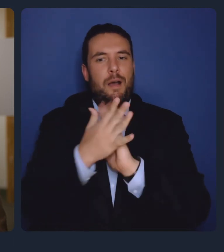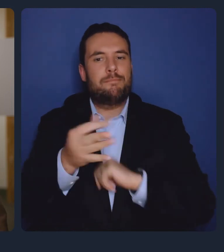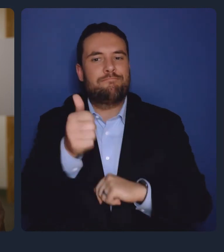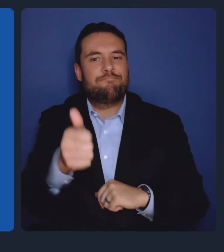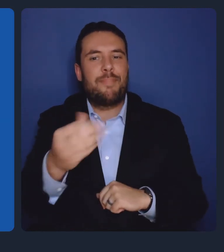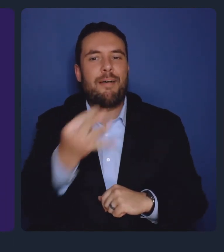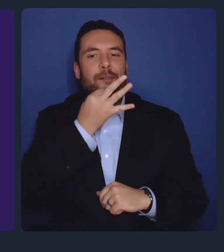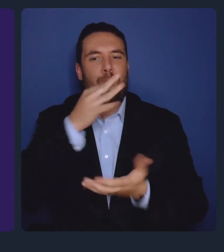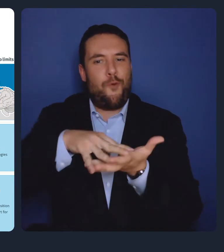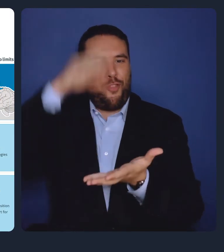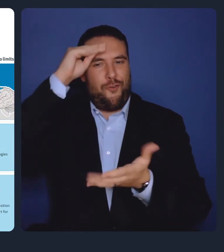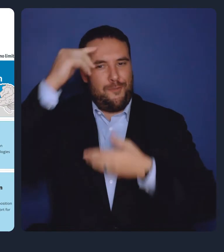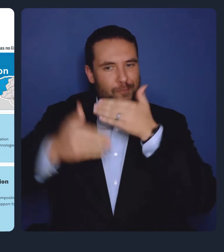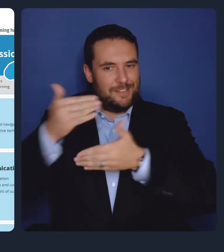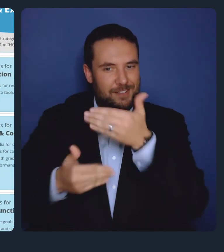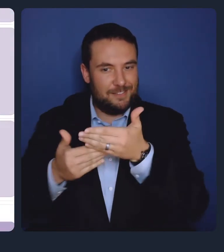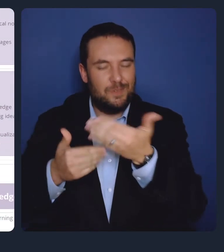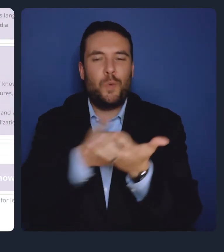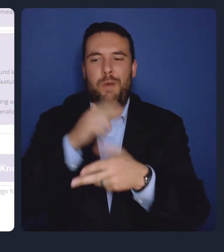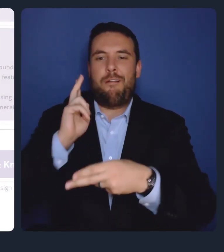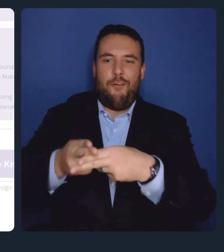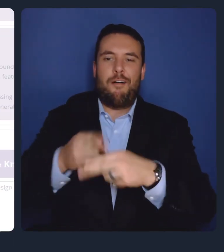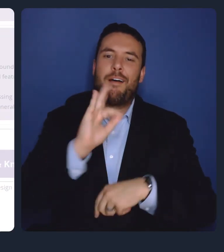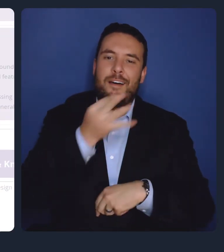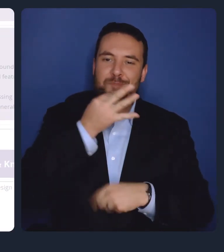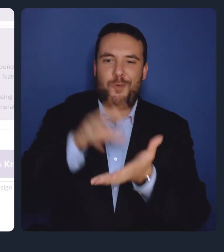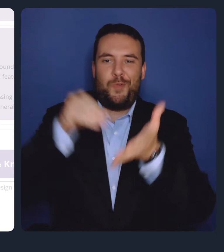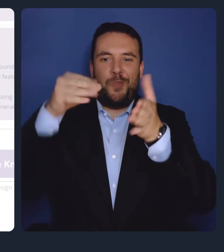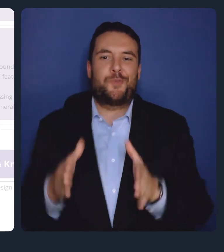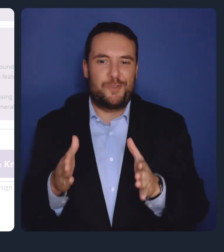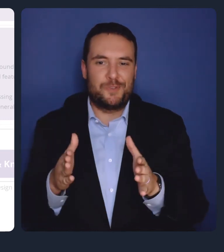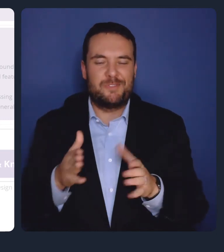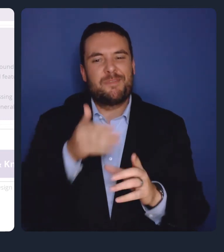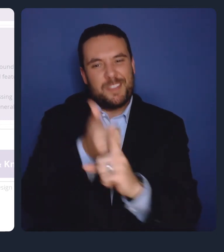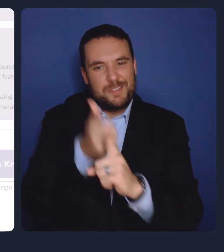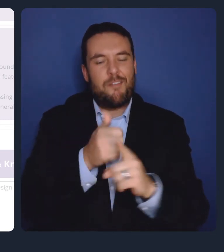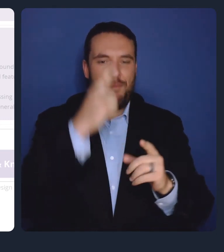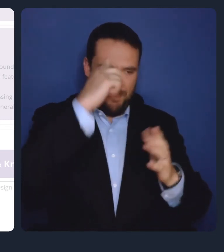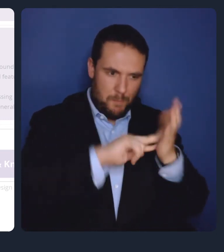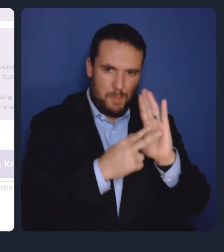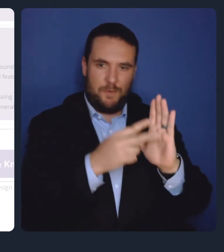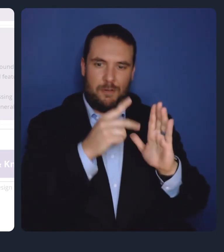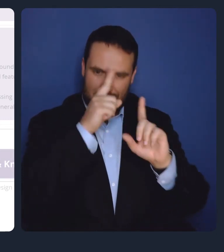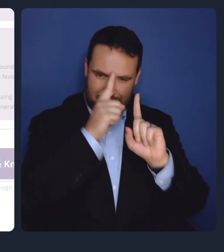learning process, or, as we call them at CAST, expert learners who are purposeful and motivated